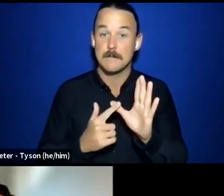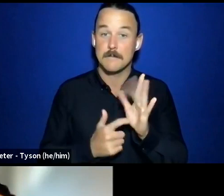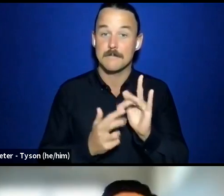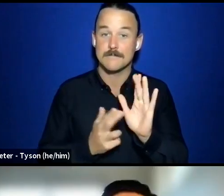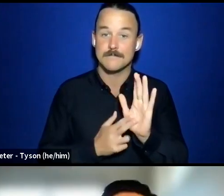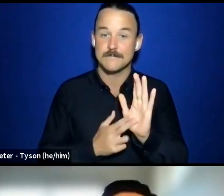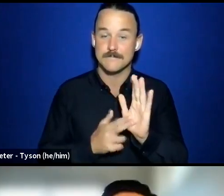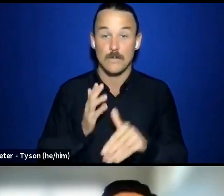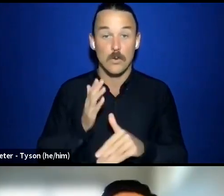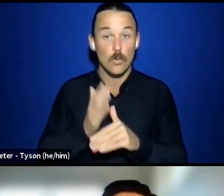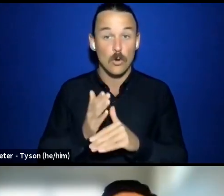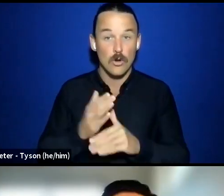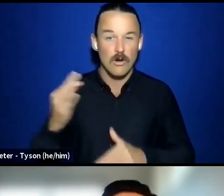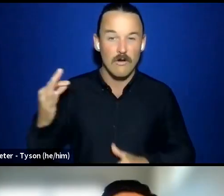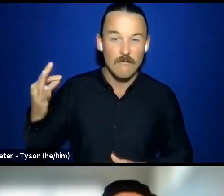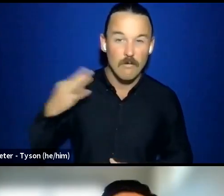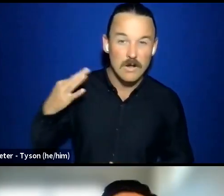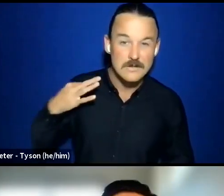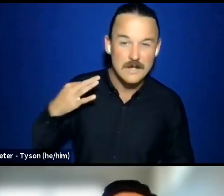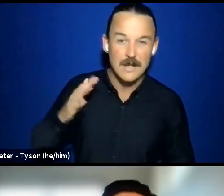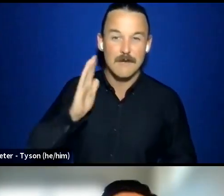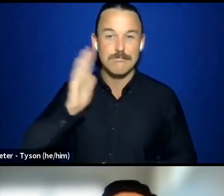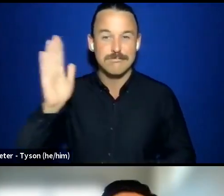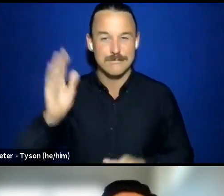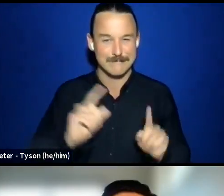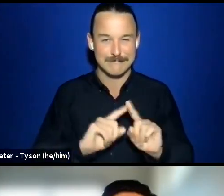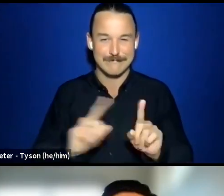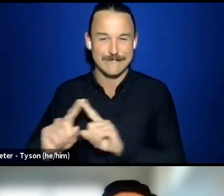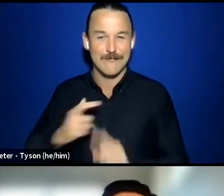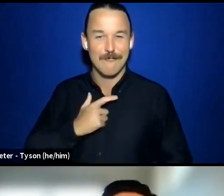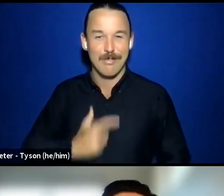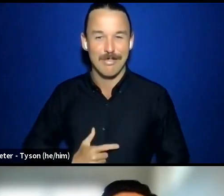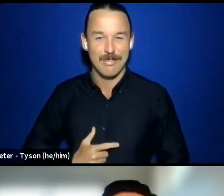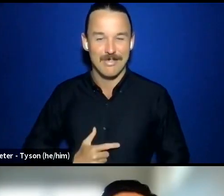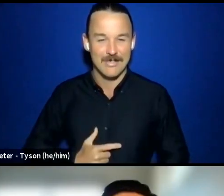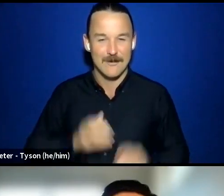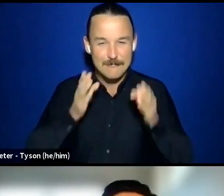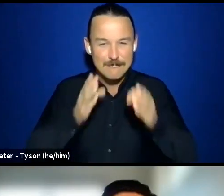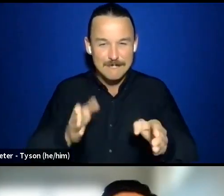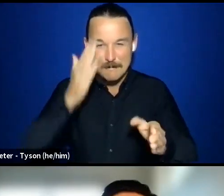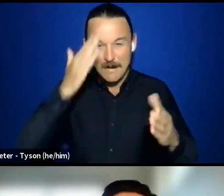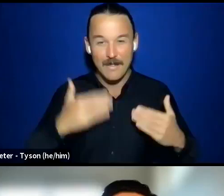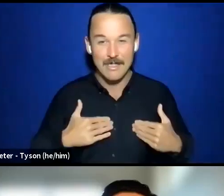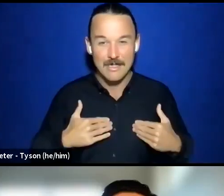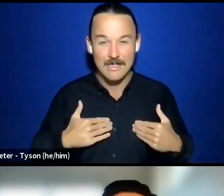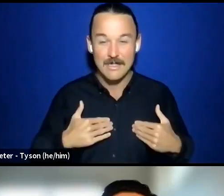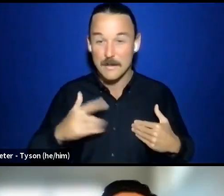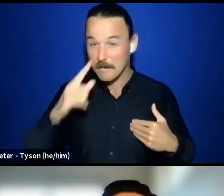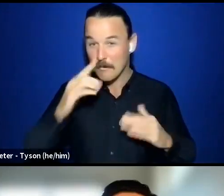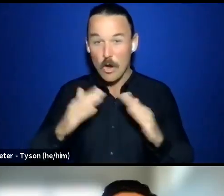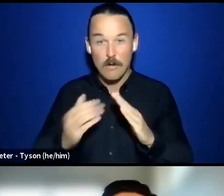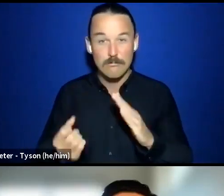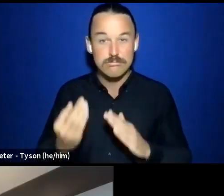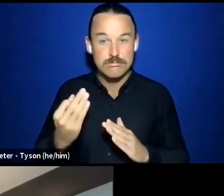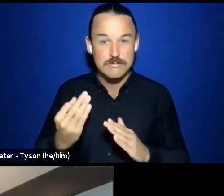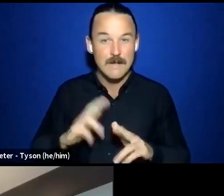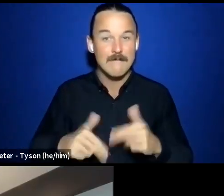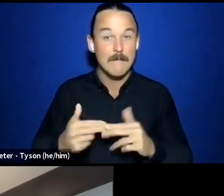elder ng on, we've got elvis martin, Elvis has worked volunteered and spoken publicly in many ways and spoken publicly in many roles. address addressing mental health home addressing mental health, homelessness family violence